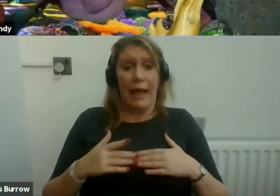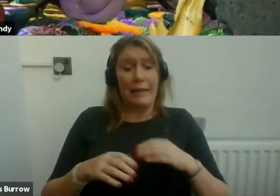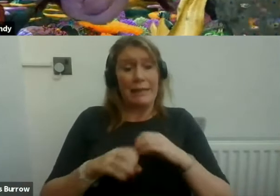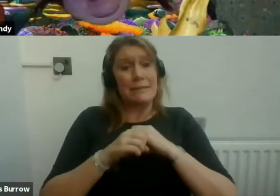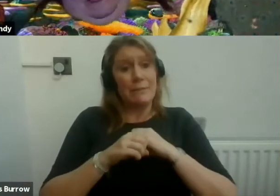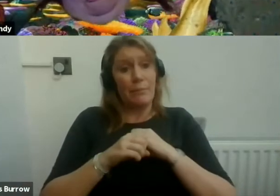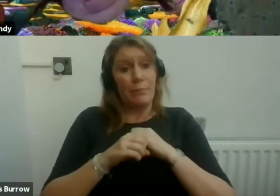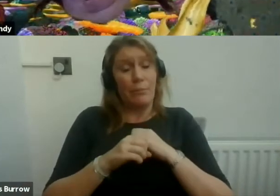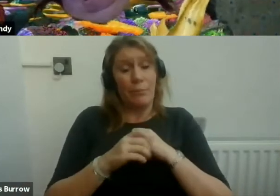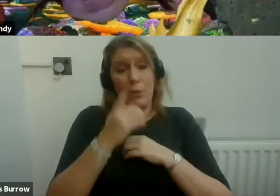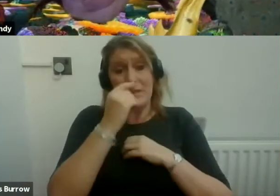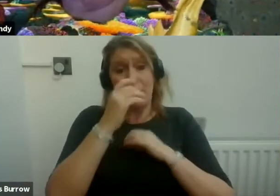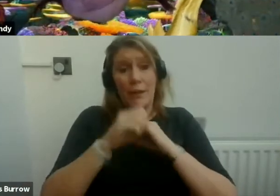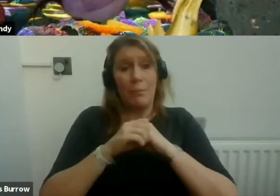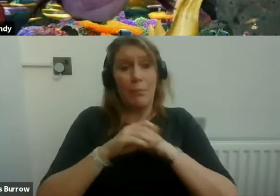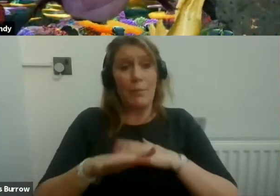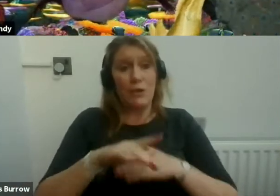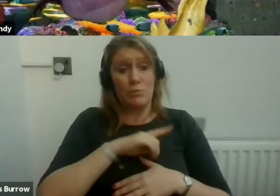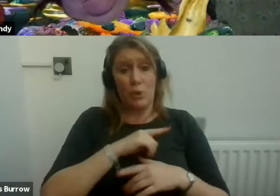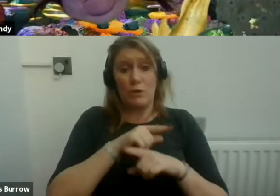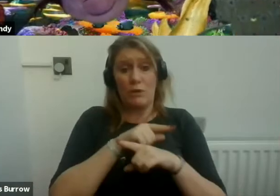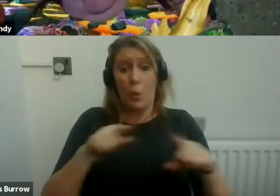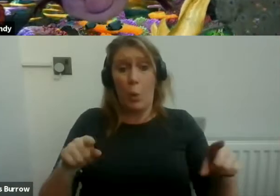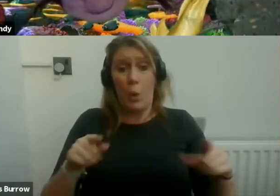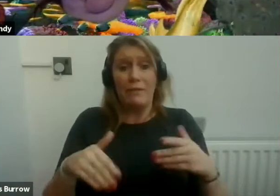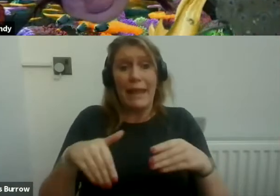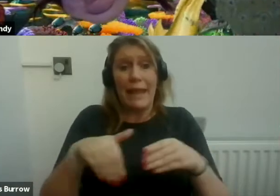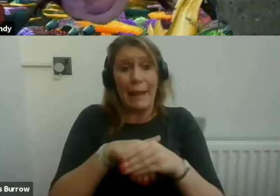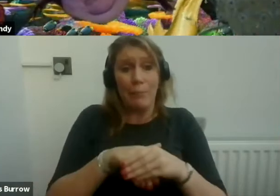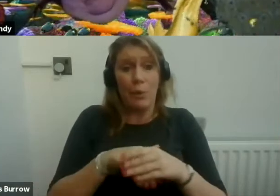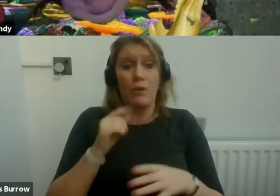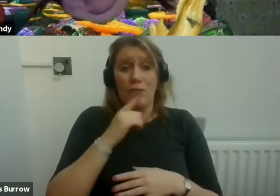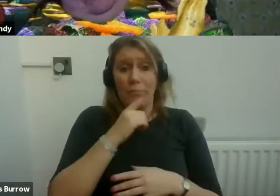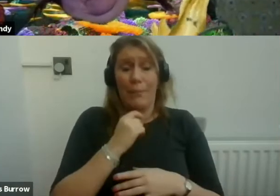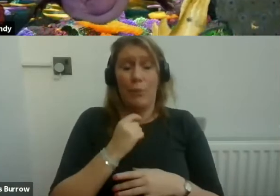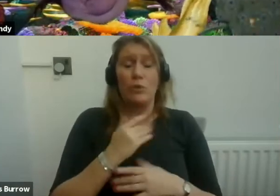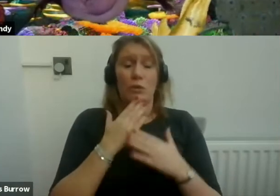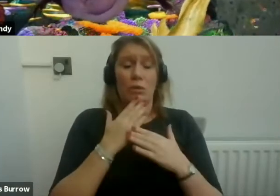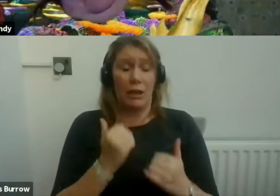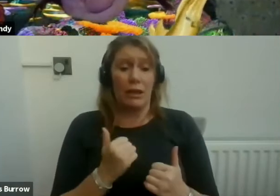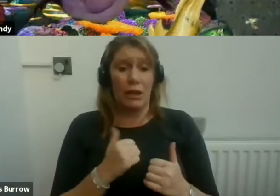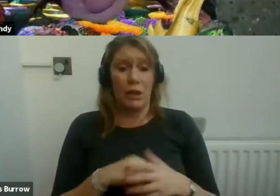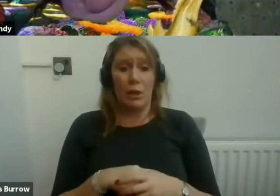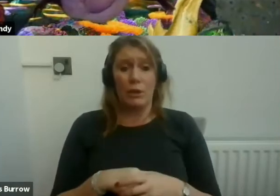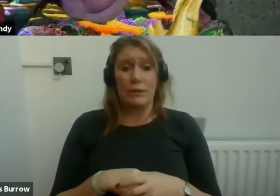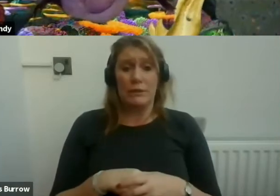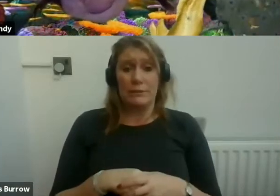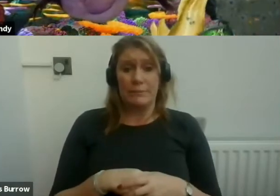that's very much acknowledged and valued. But this is just, you know, these things